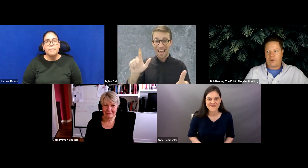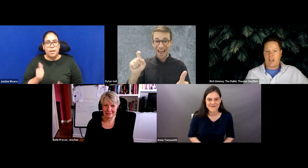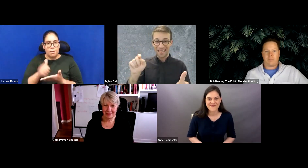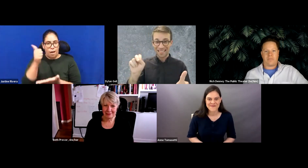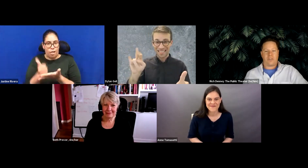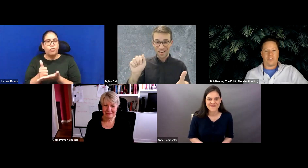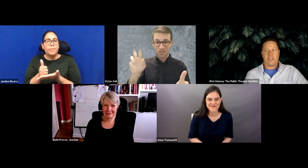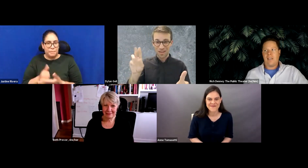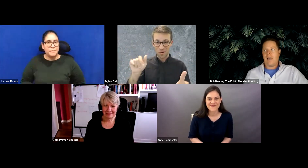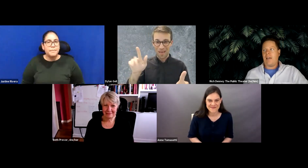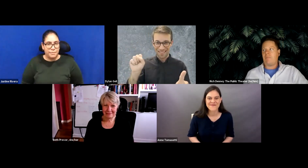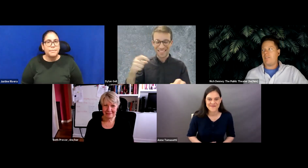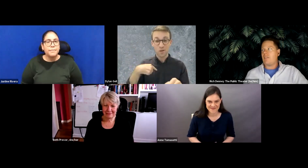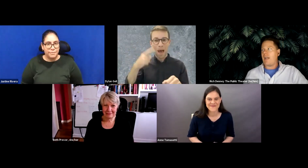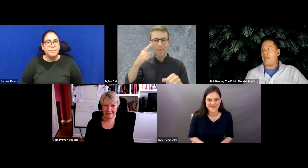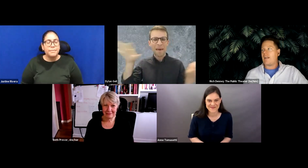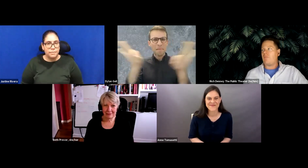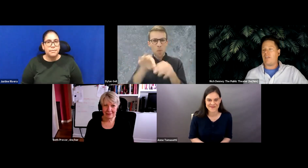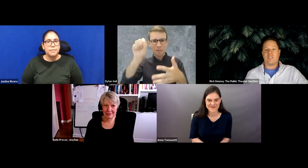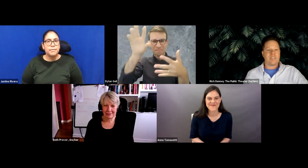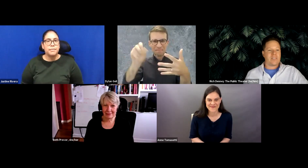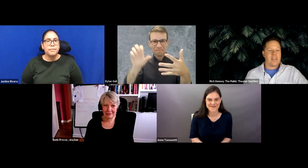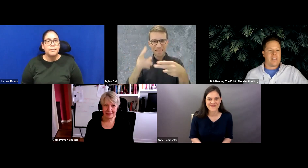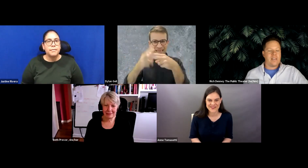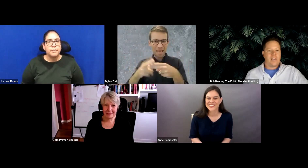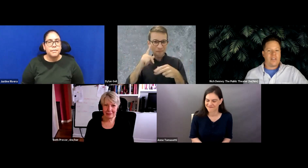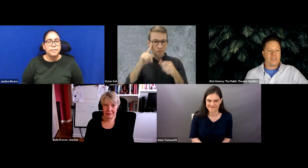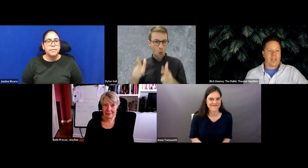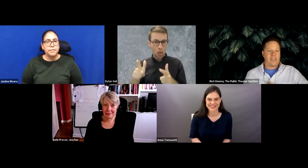their names first. Anne, I have a specific thing. I think